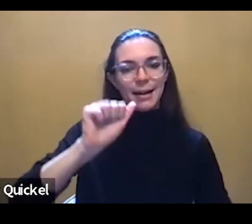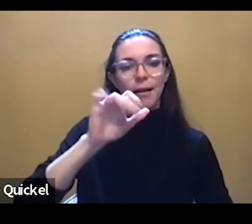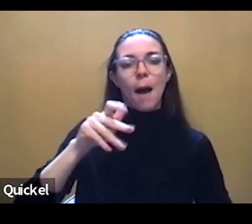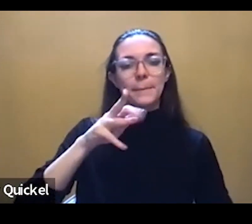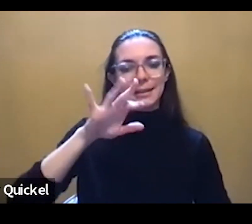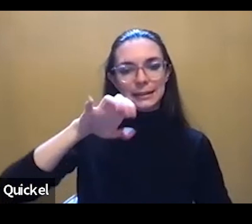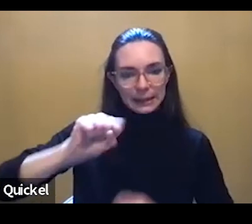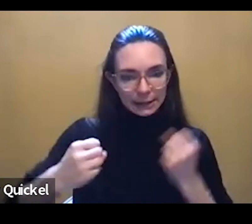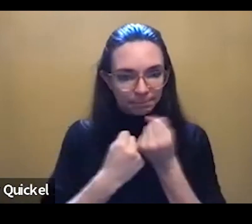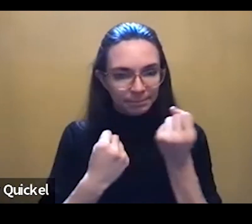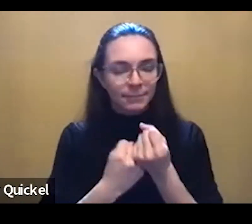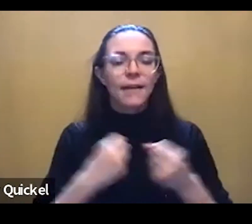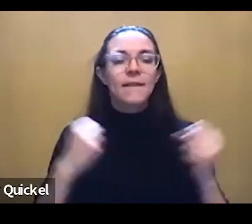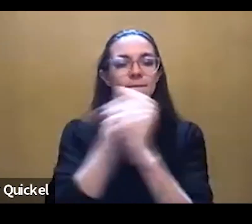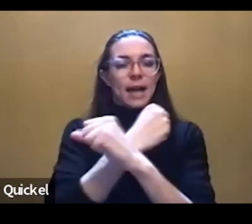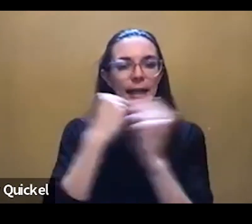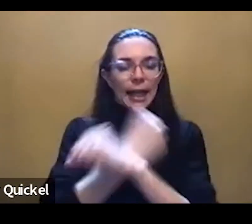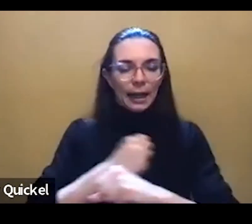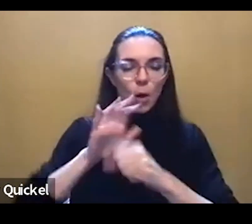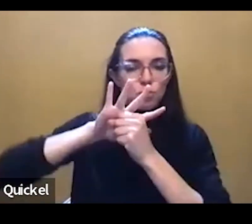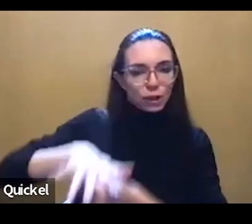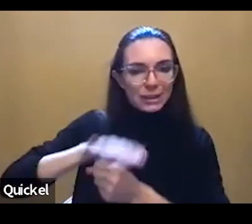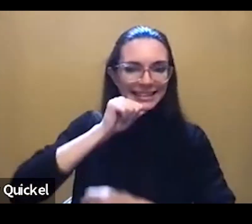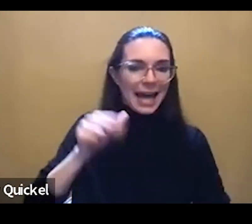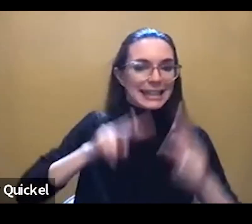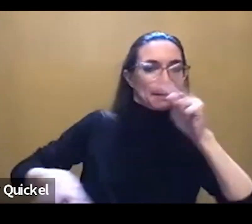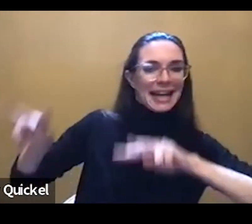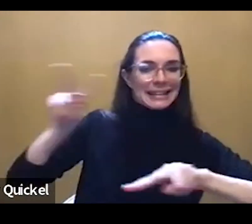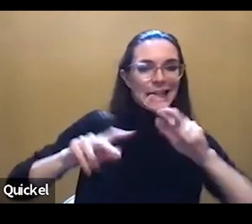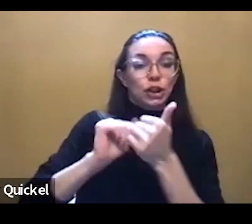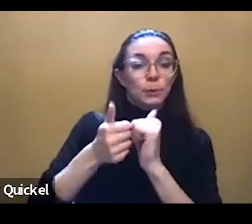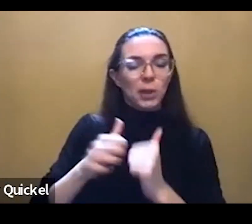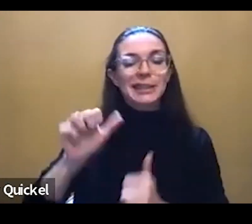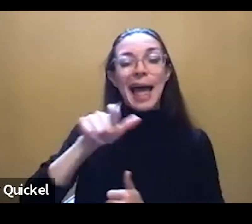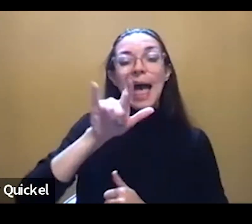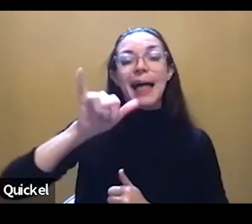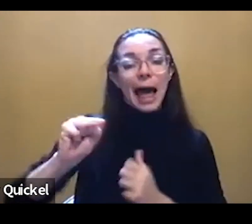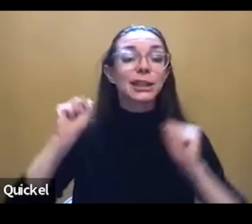oppression isn't a spectator sport. Allies cheer you on.